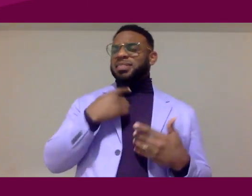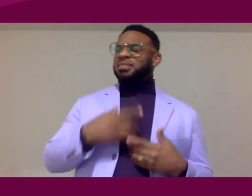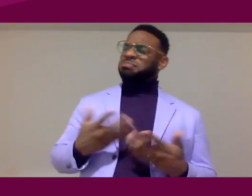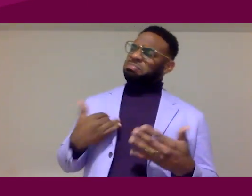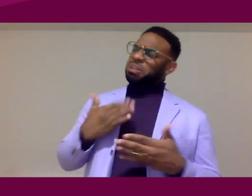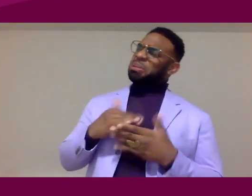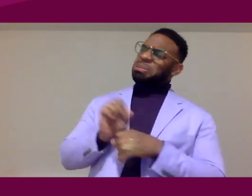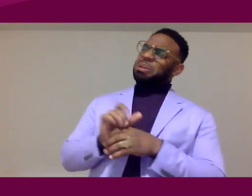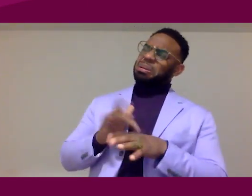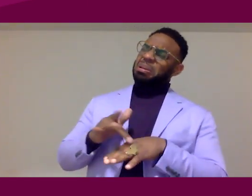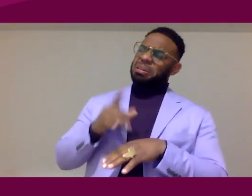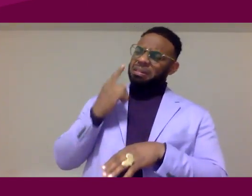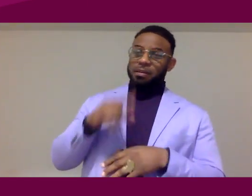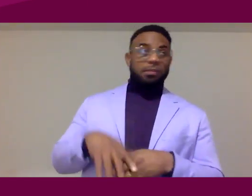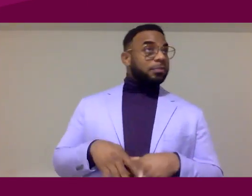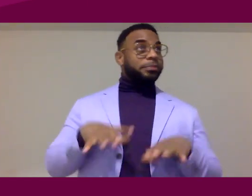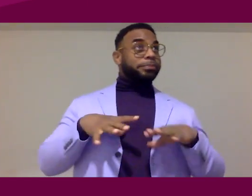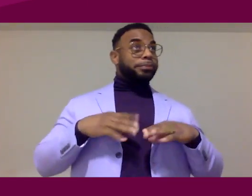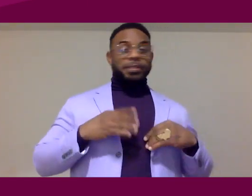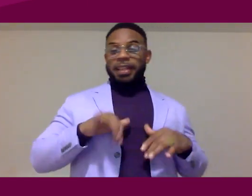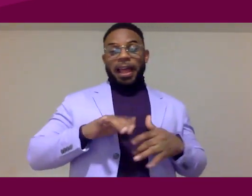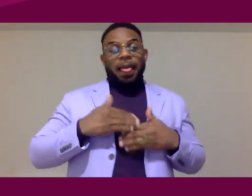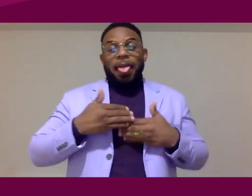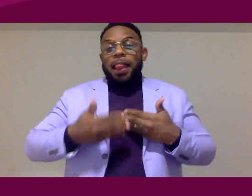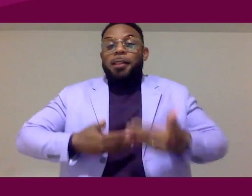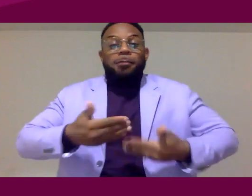That's sort of how things were back then.